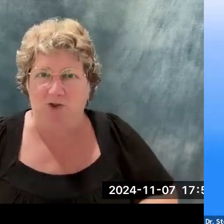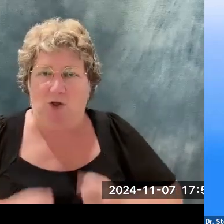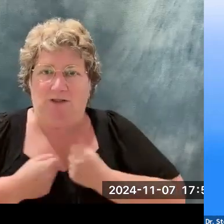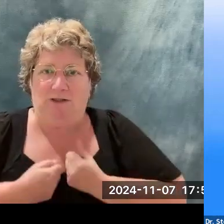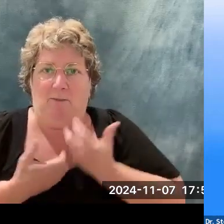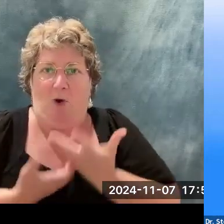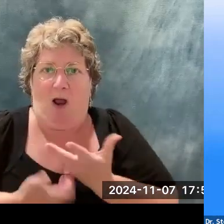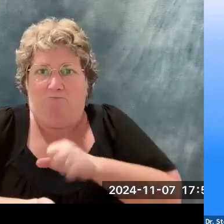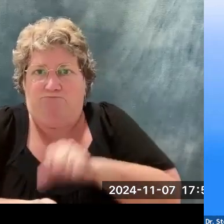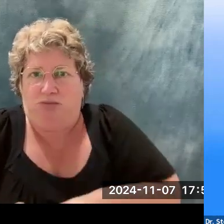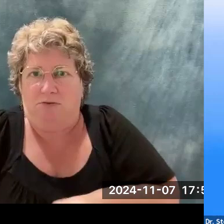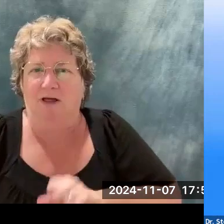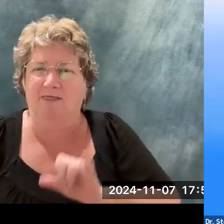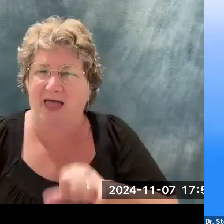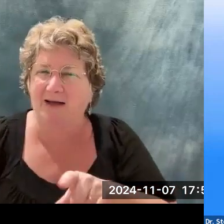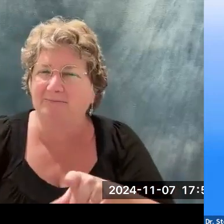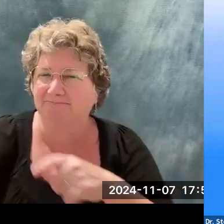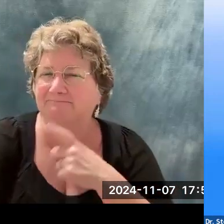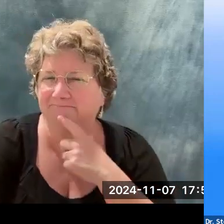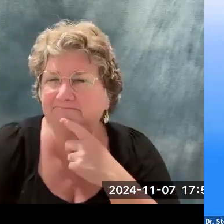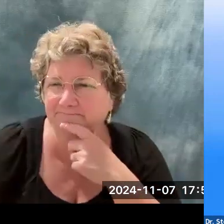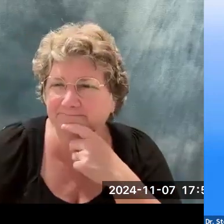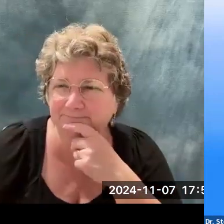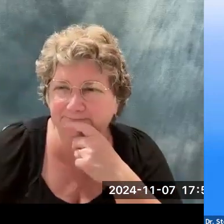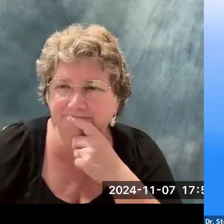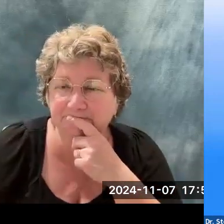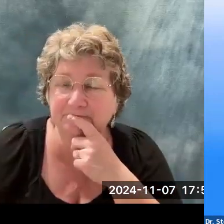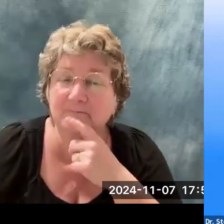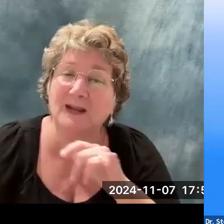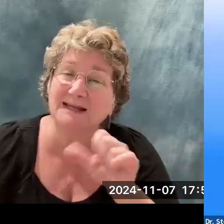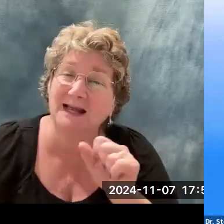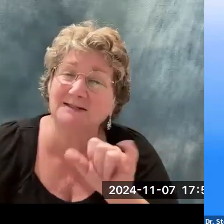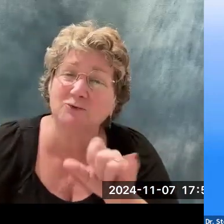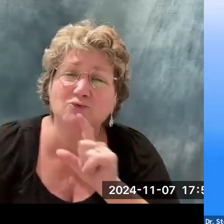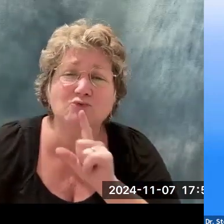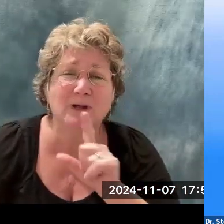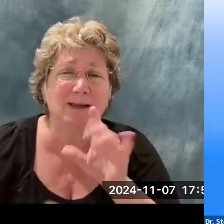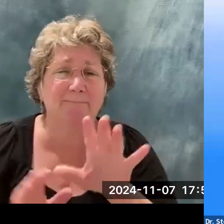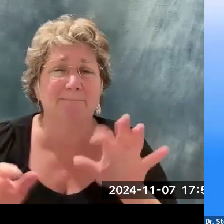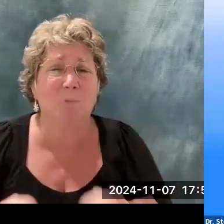aware of someone who was sort of struggling with those thoughts. I think if you yourself are having